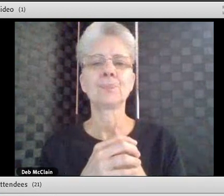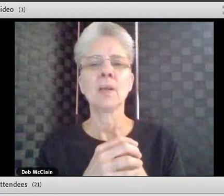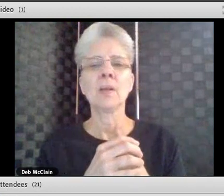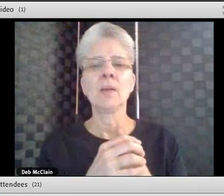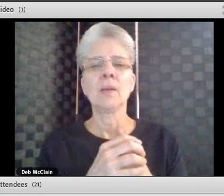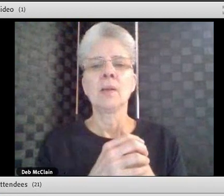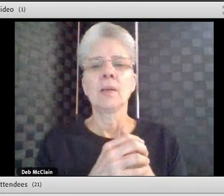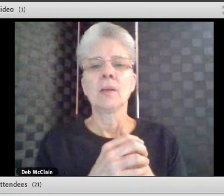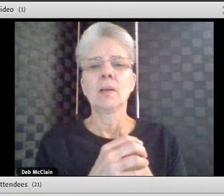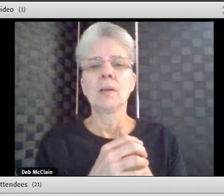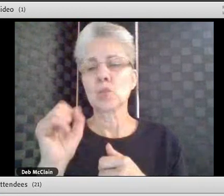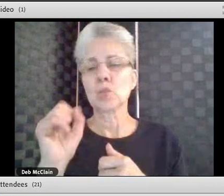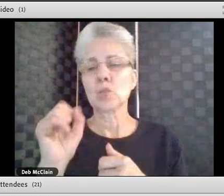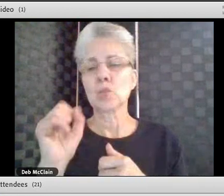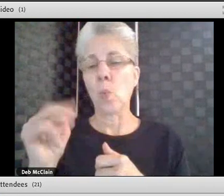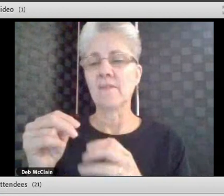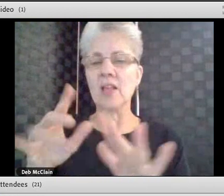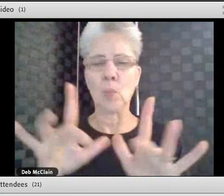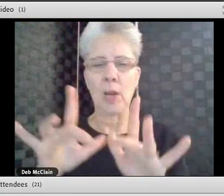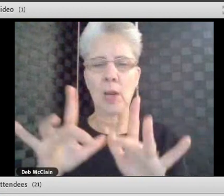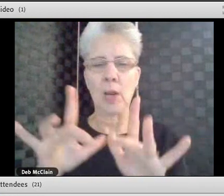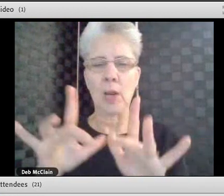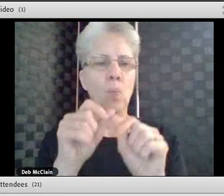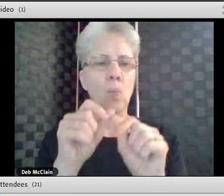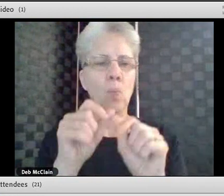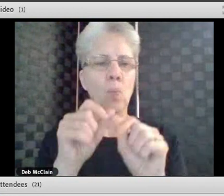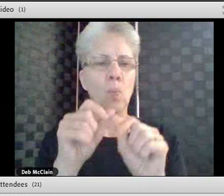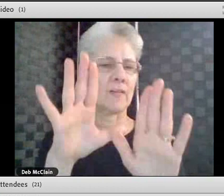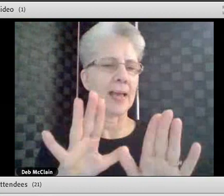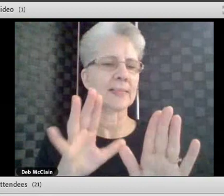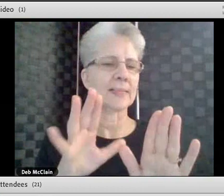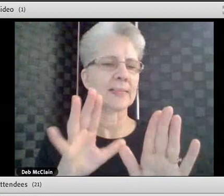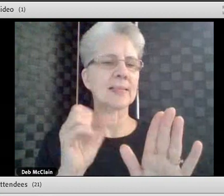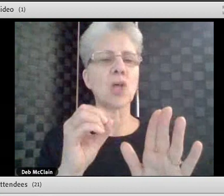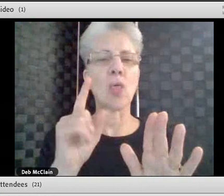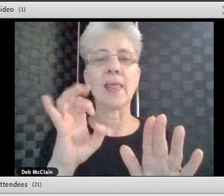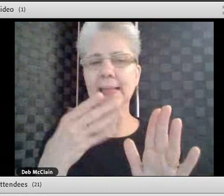Like I said, SWFLN recorded webinars are fantastic.